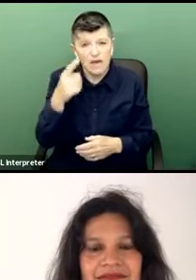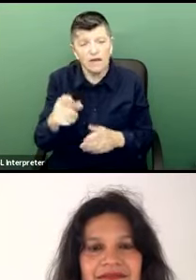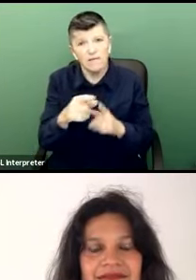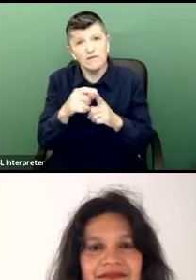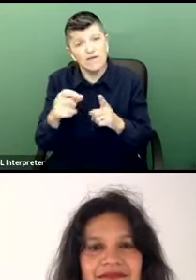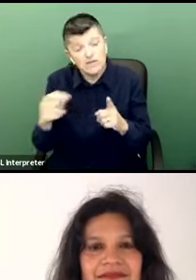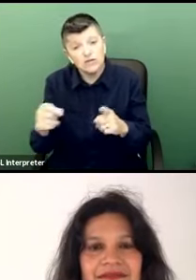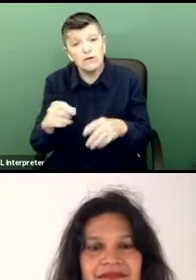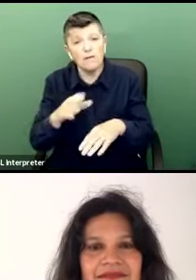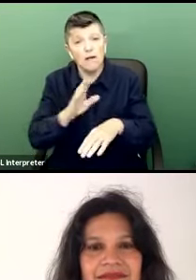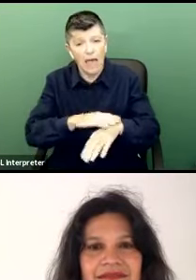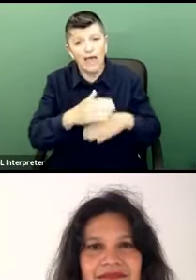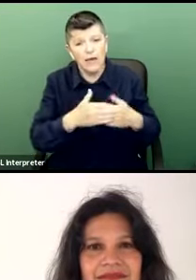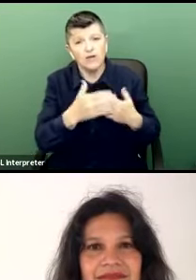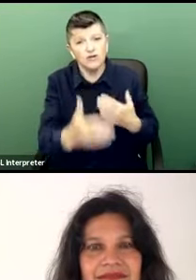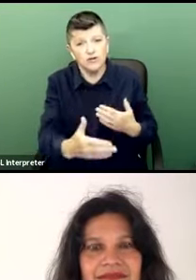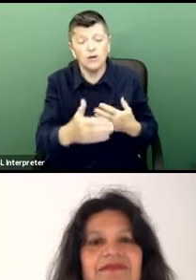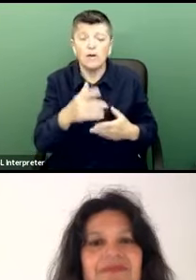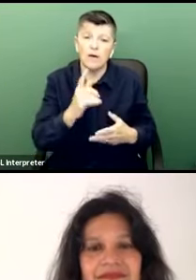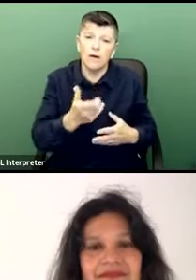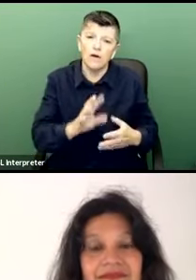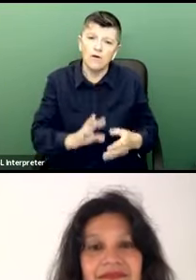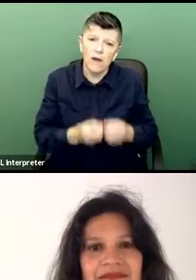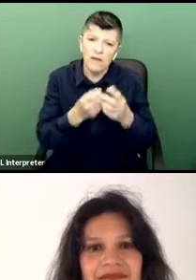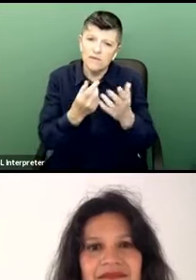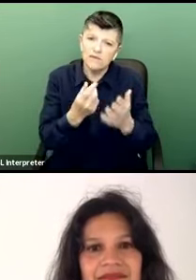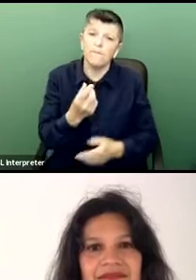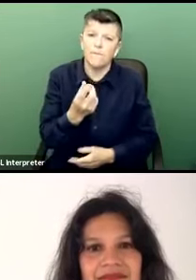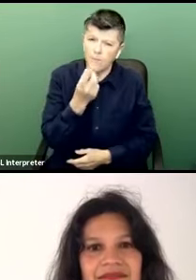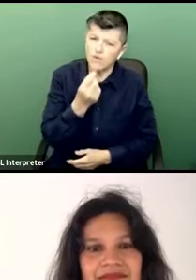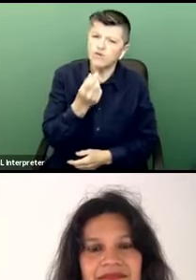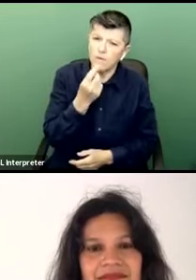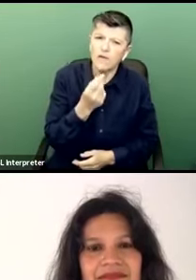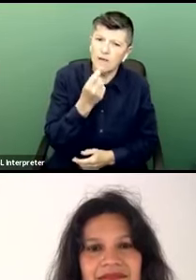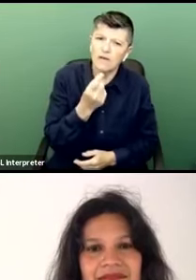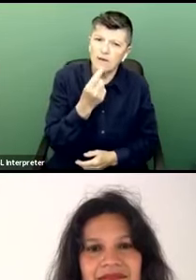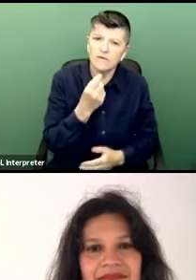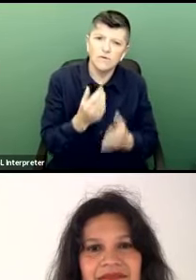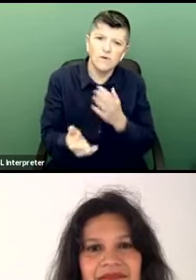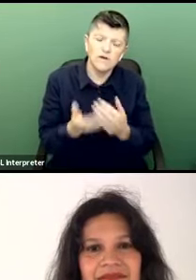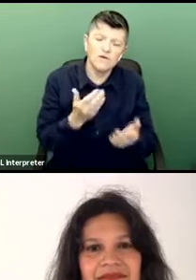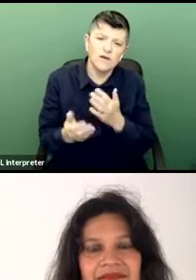sometimes the beneficial channel can be used for dealing with the problem